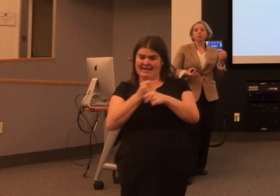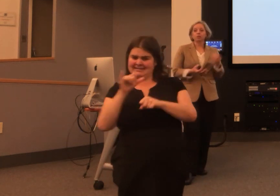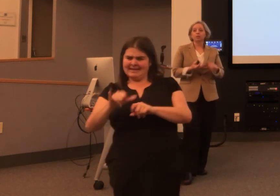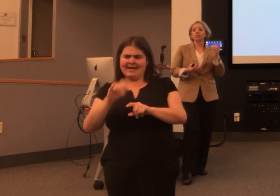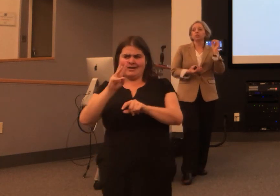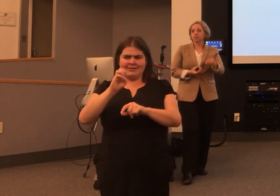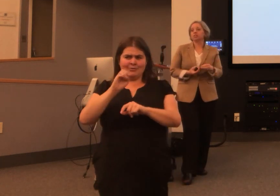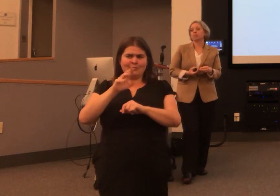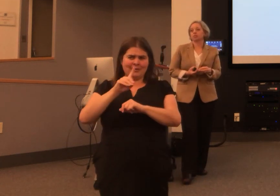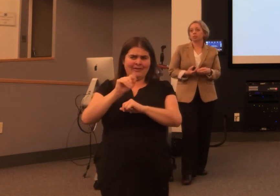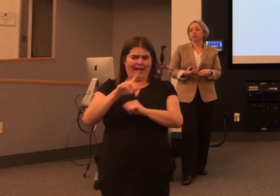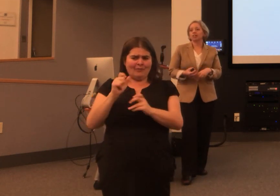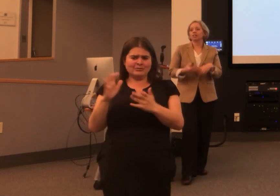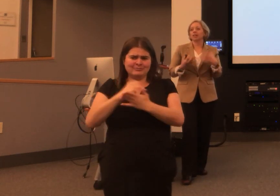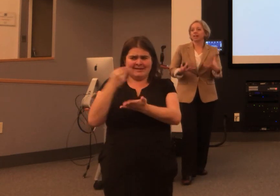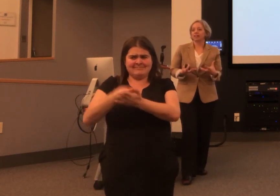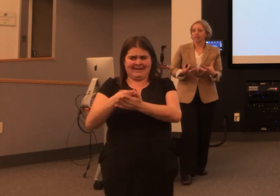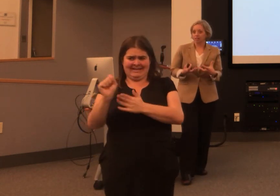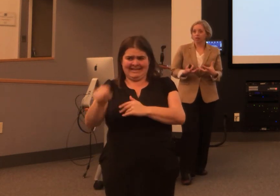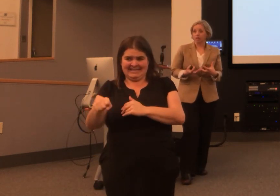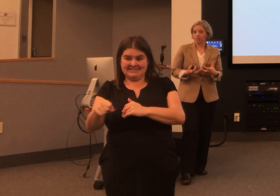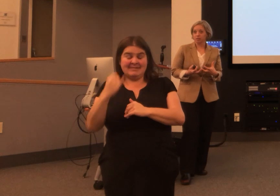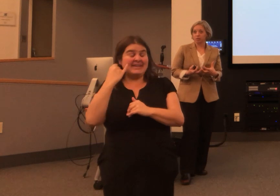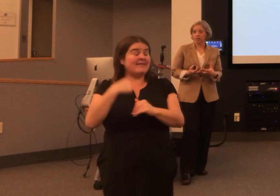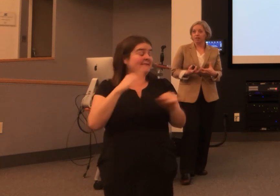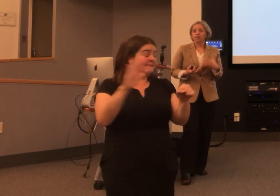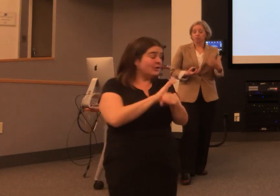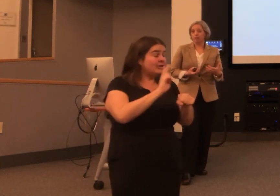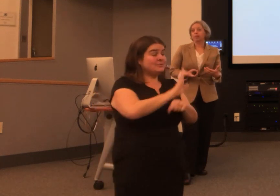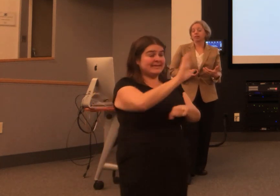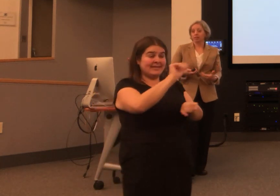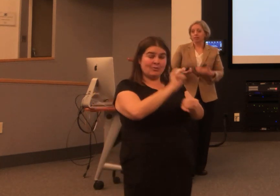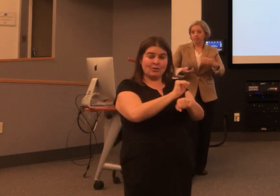But if you're really using somebody's work, you're not adding anything creative to it to make money,